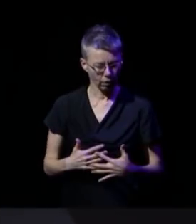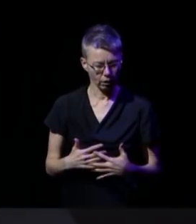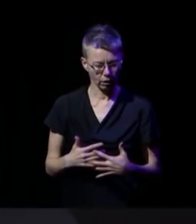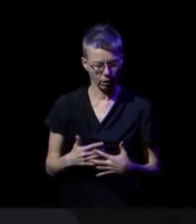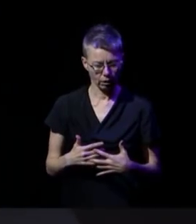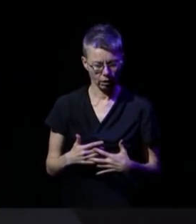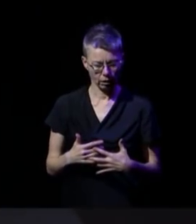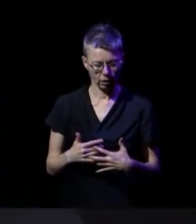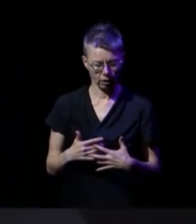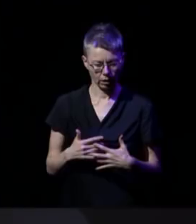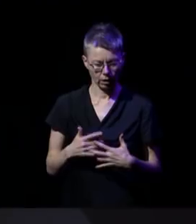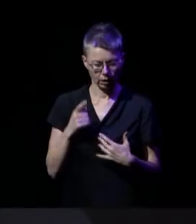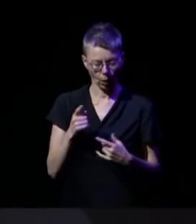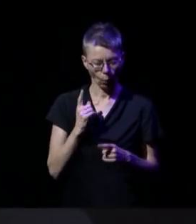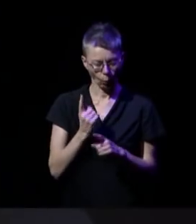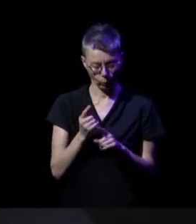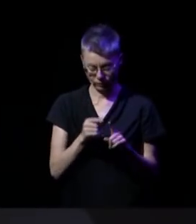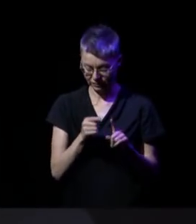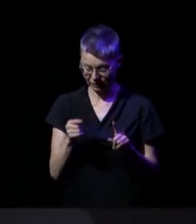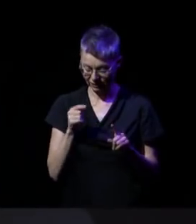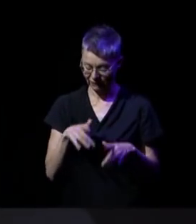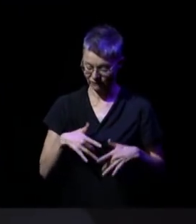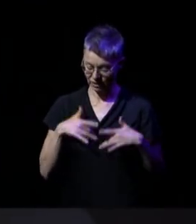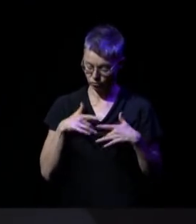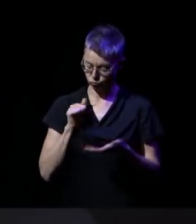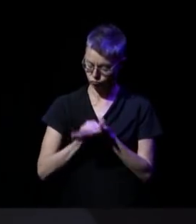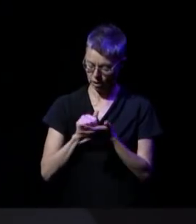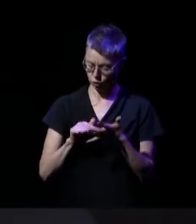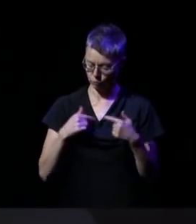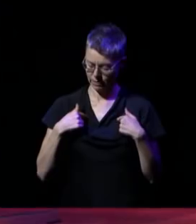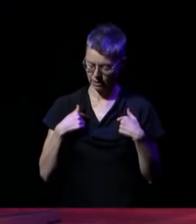came down to this one sentence, "This feels right to me."